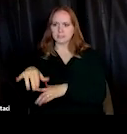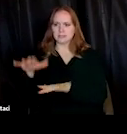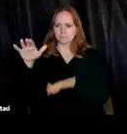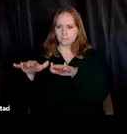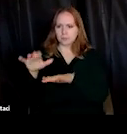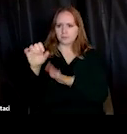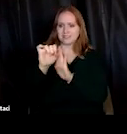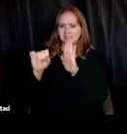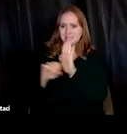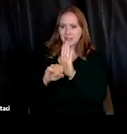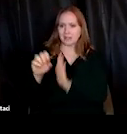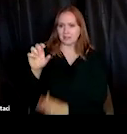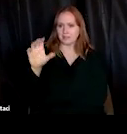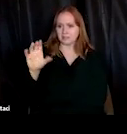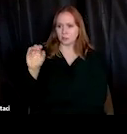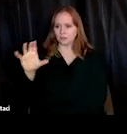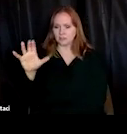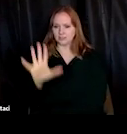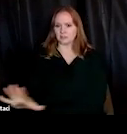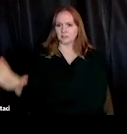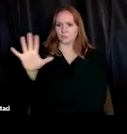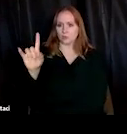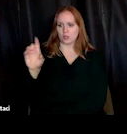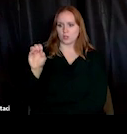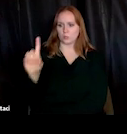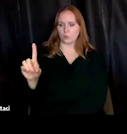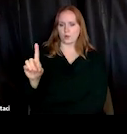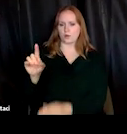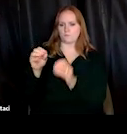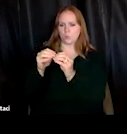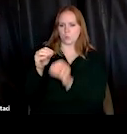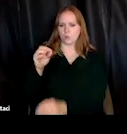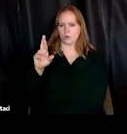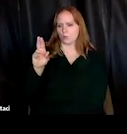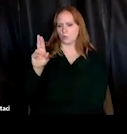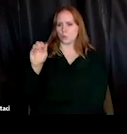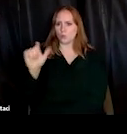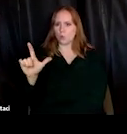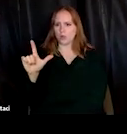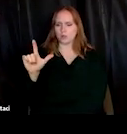which covers 101 of our more rural counties in Missouri. And so Springfield,